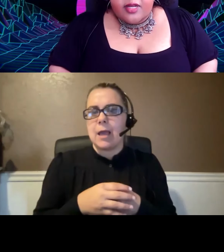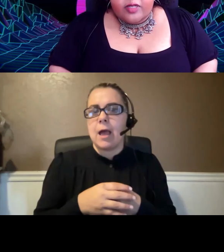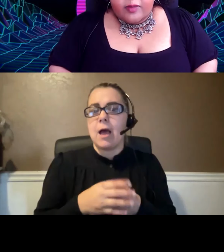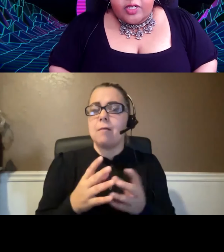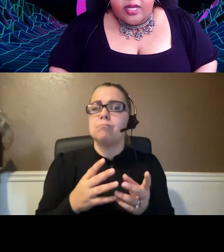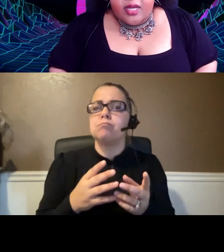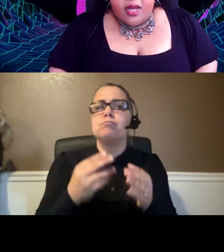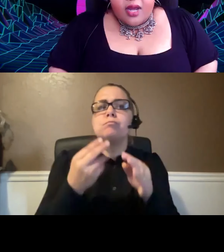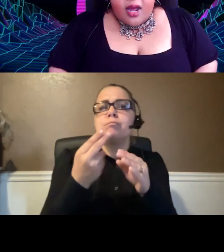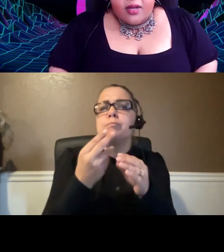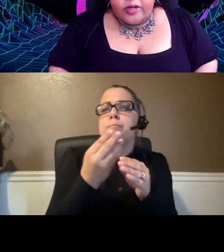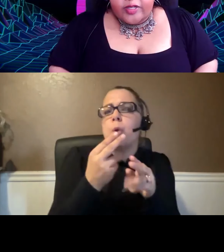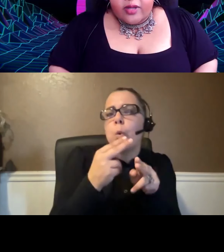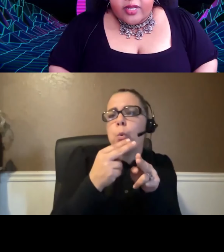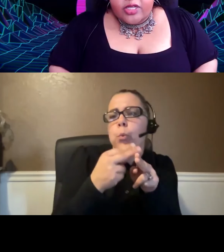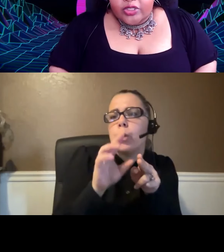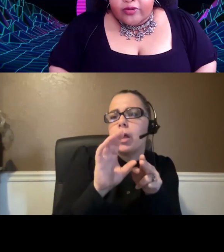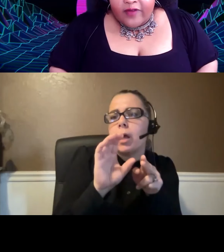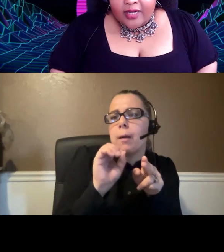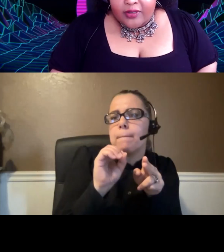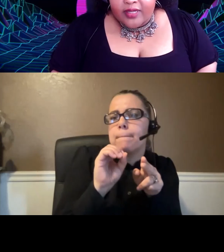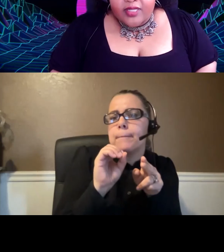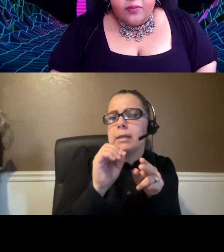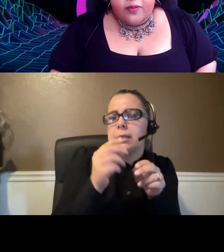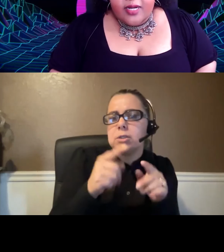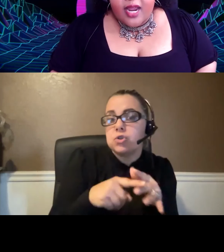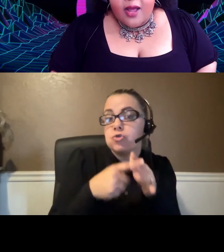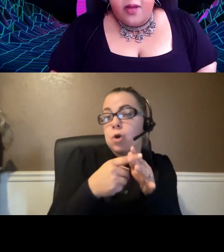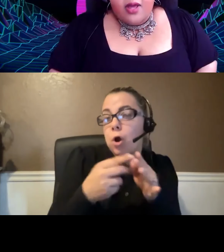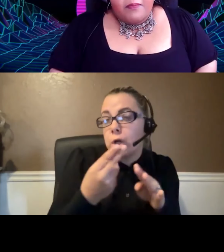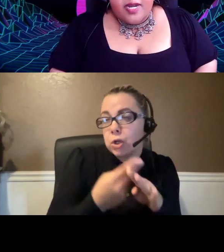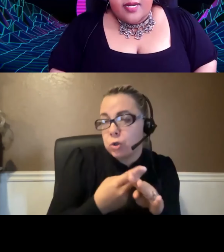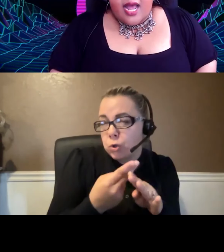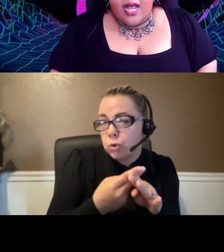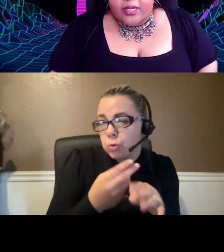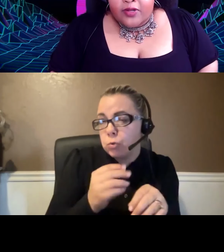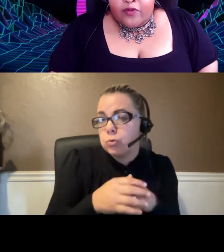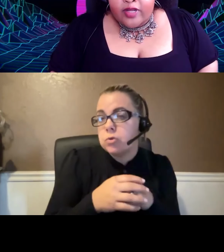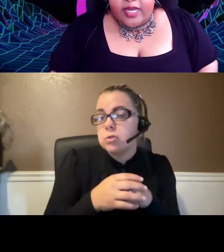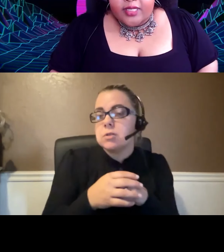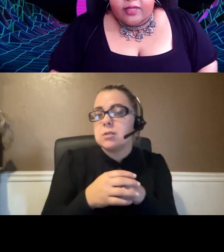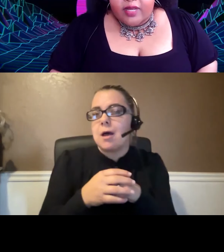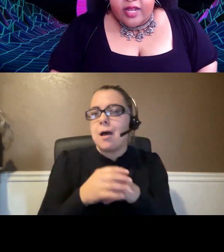especially large-scale industrial factories right now, but not really something that is